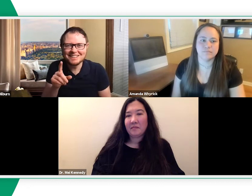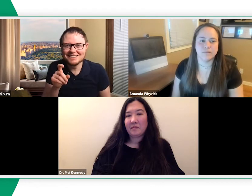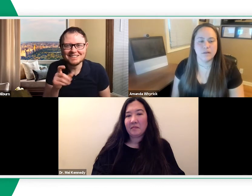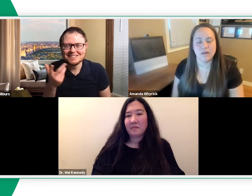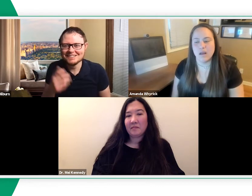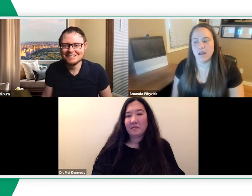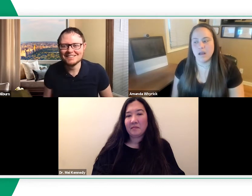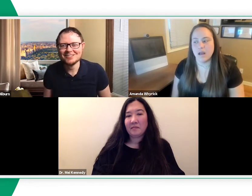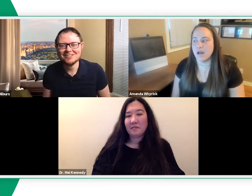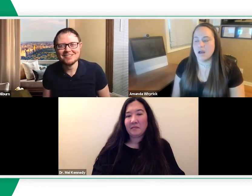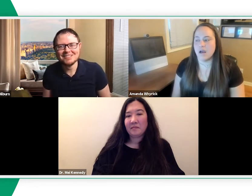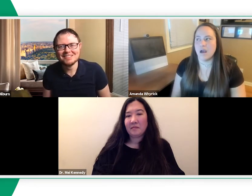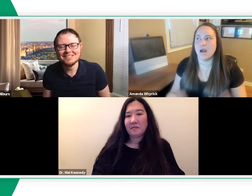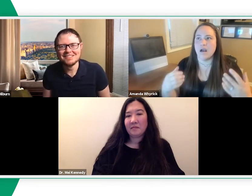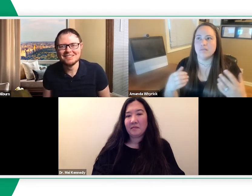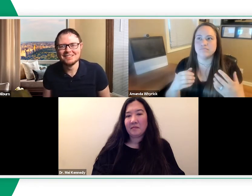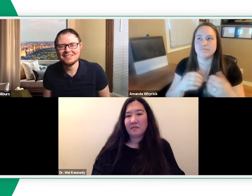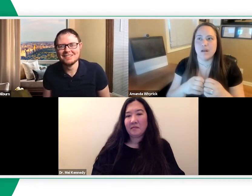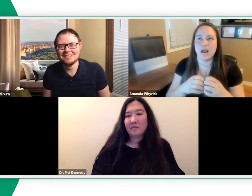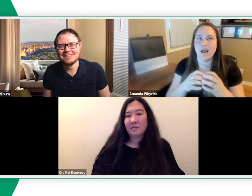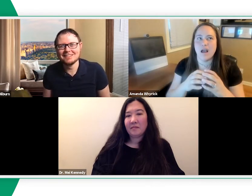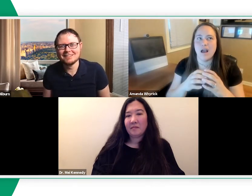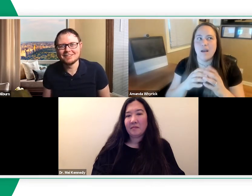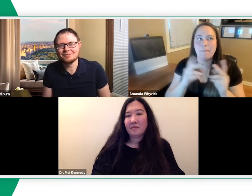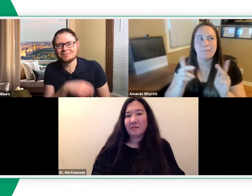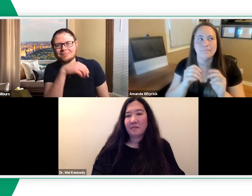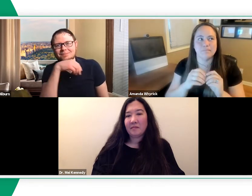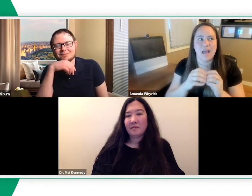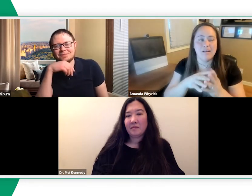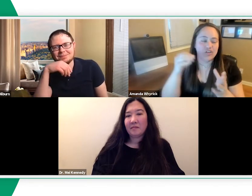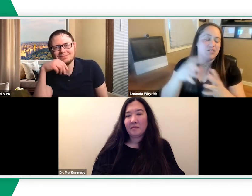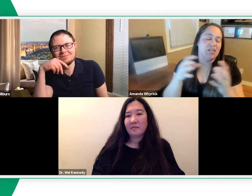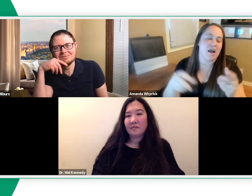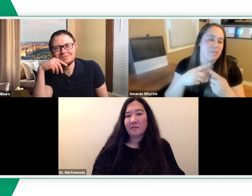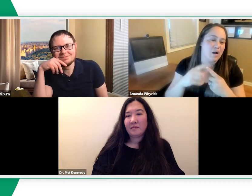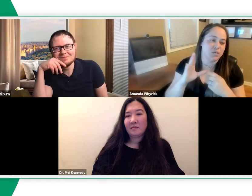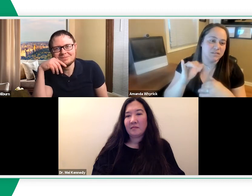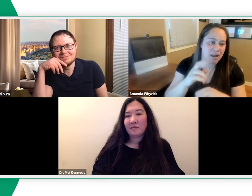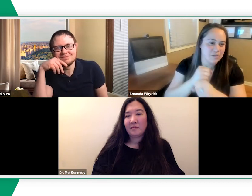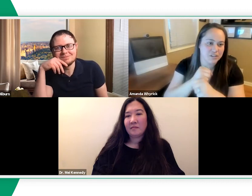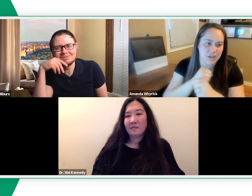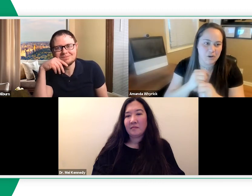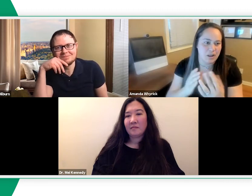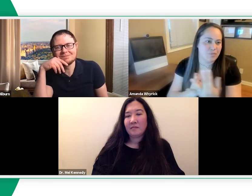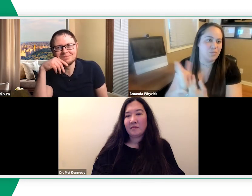else you want to add? >>AMANDA WHYRICK: I learned a lot about cybersecurity